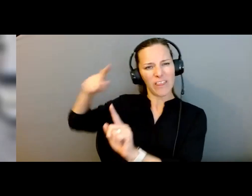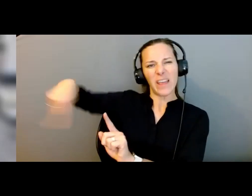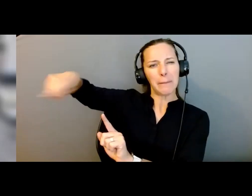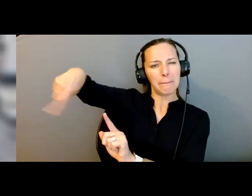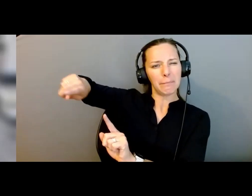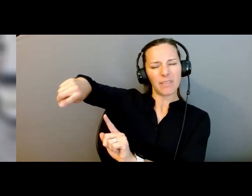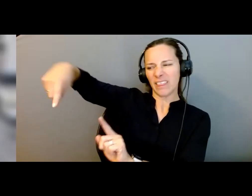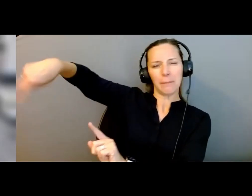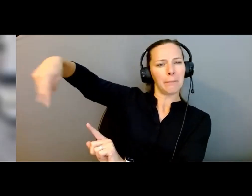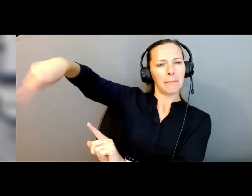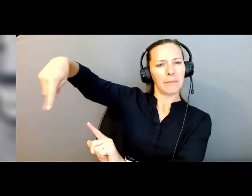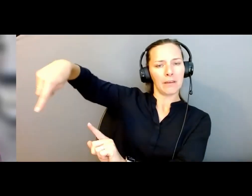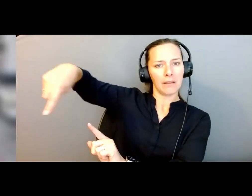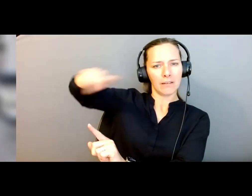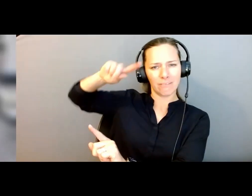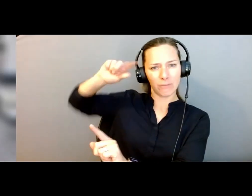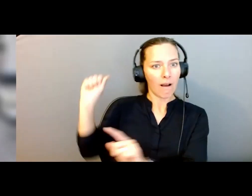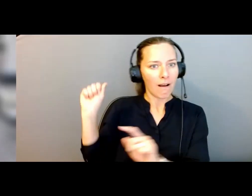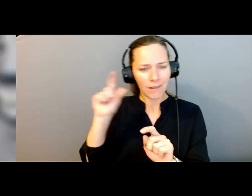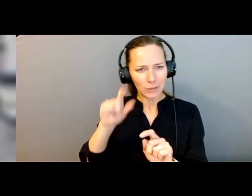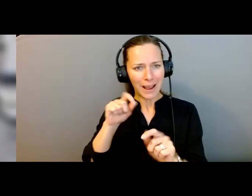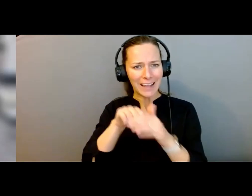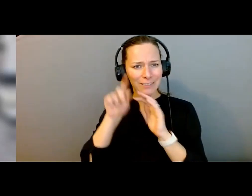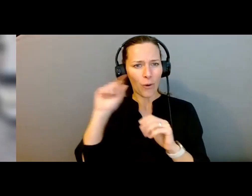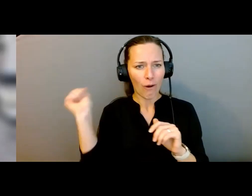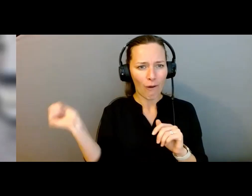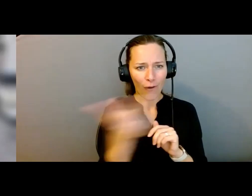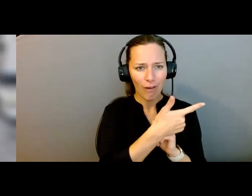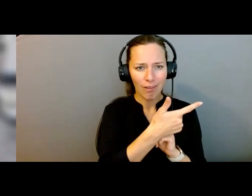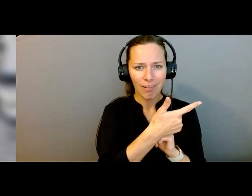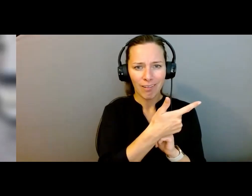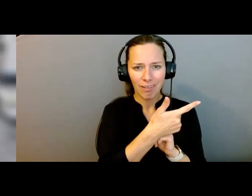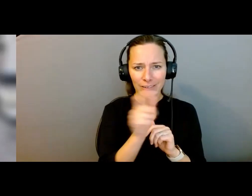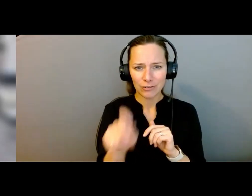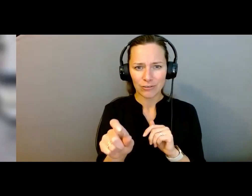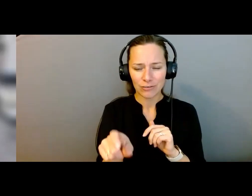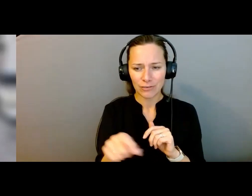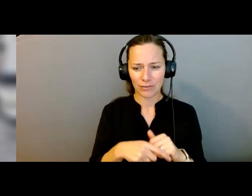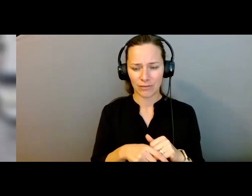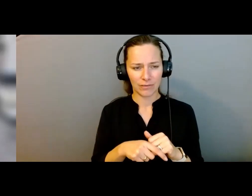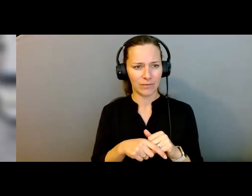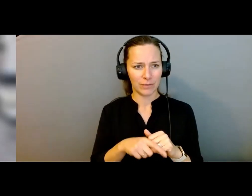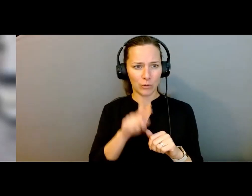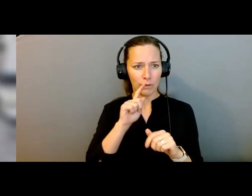as opposed to for everyone, and how the world could actually open up in so many